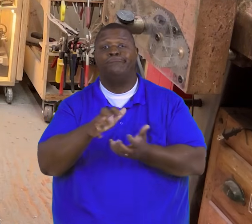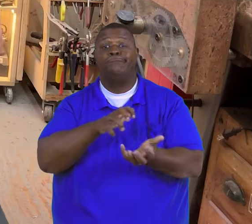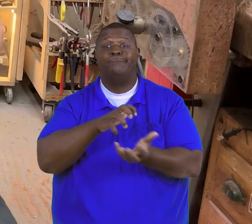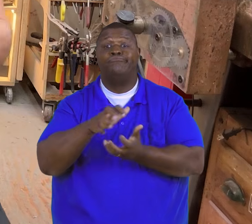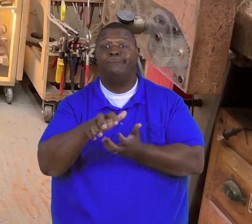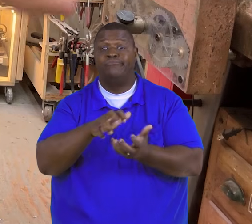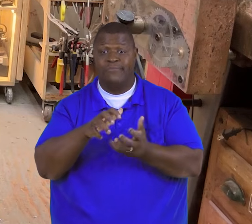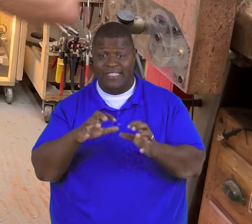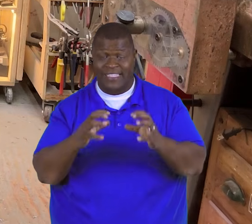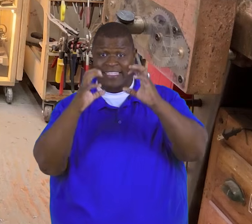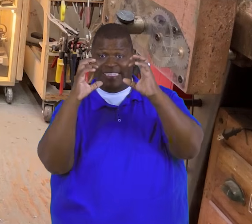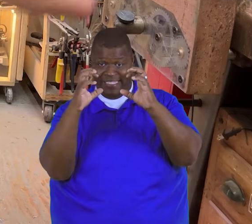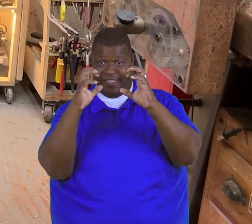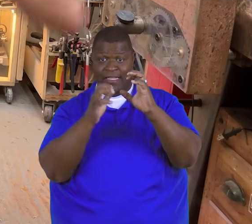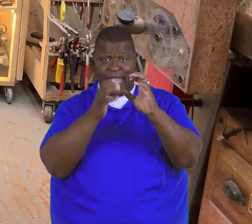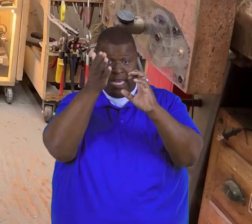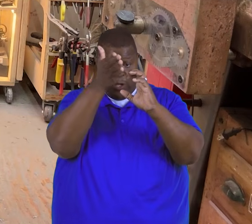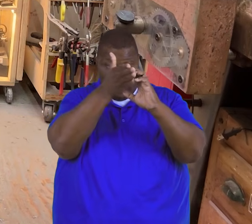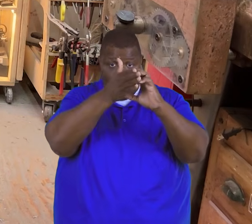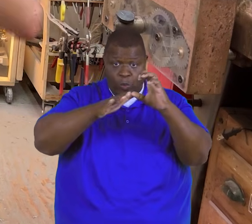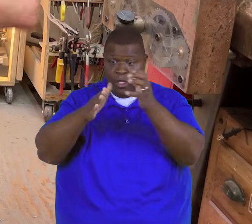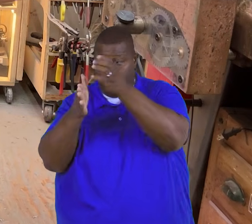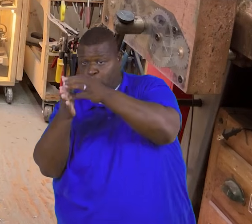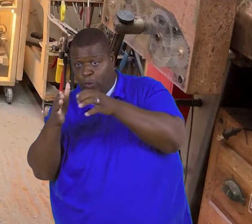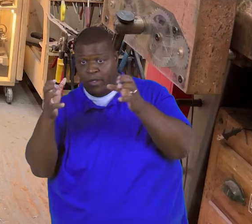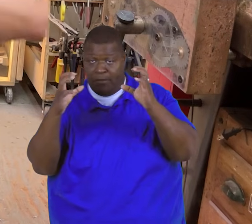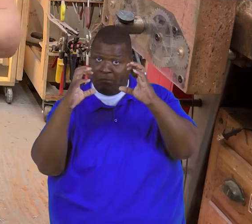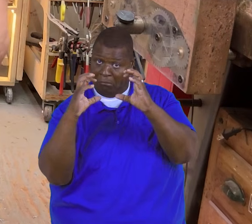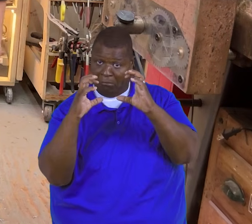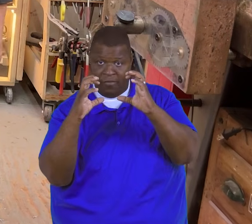you can get an error in which they can bowl to each other and they don't correct,